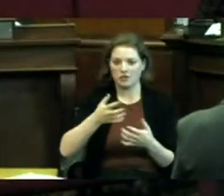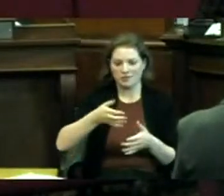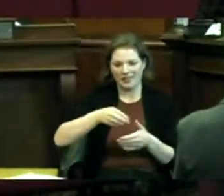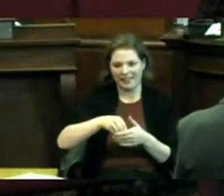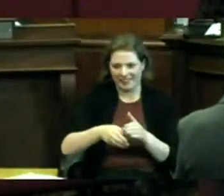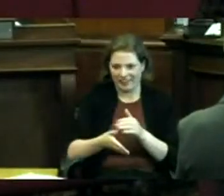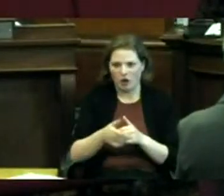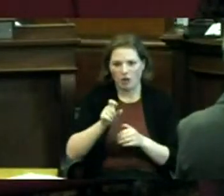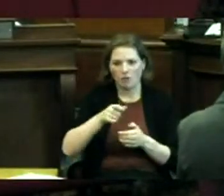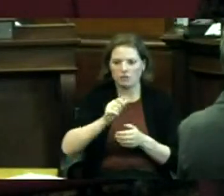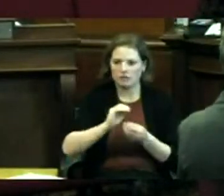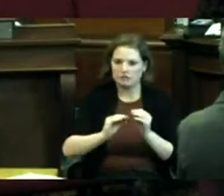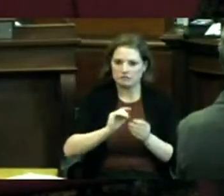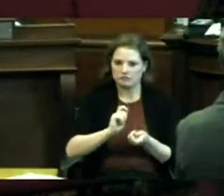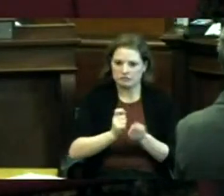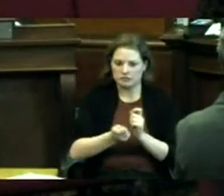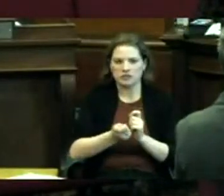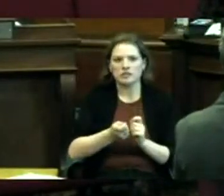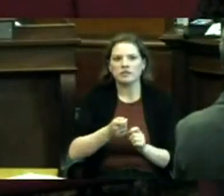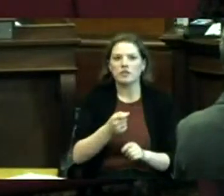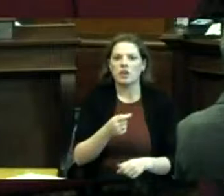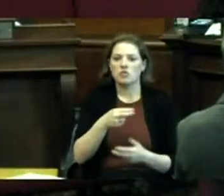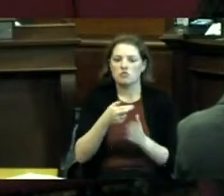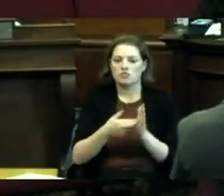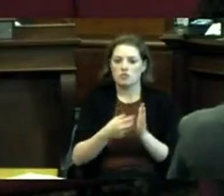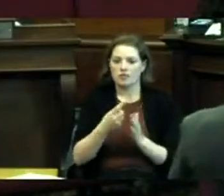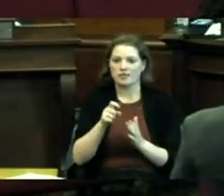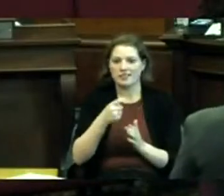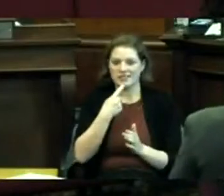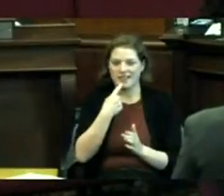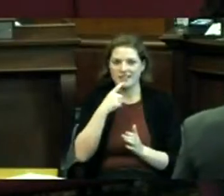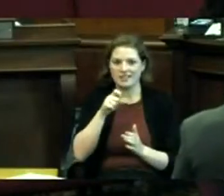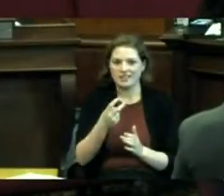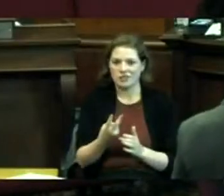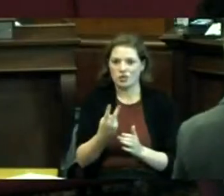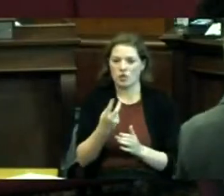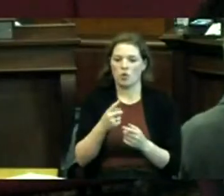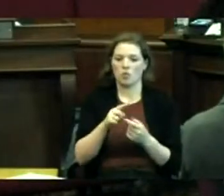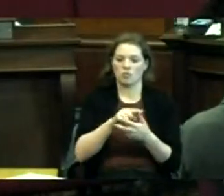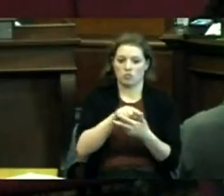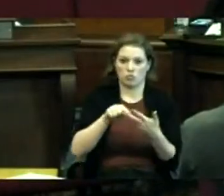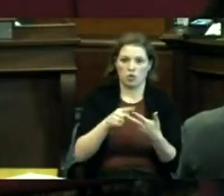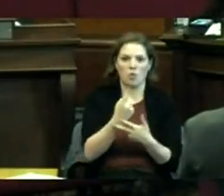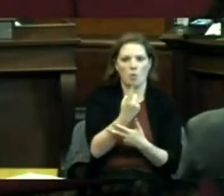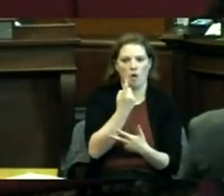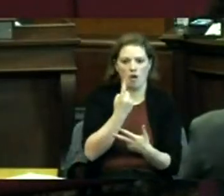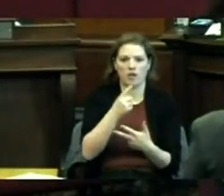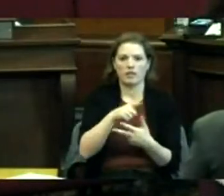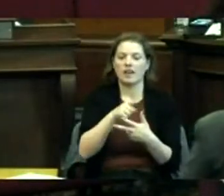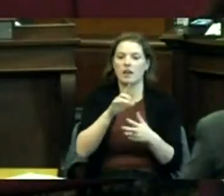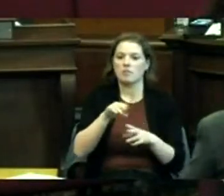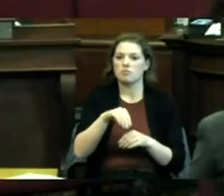not covered, there is a risk of Cryptosporidium getting in ther.